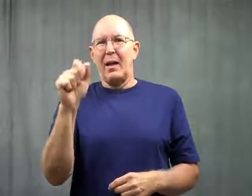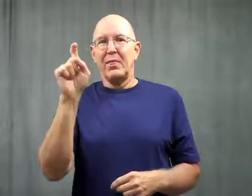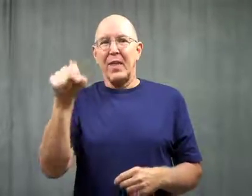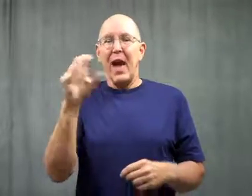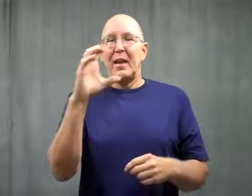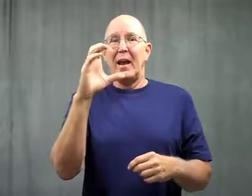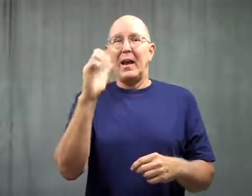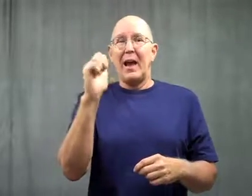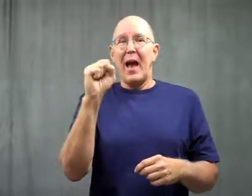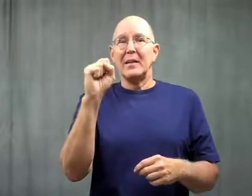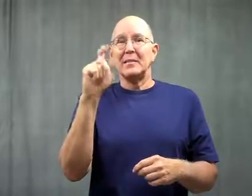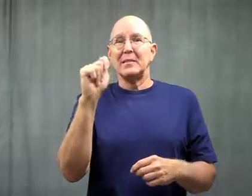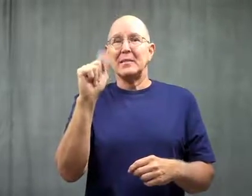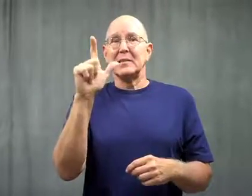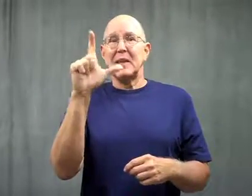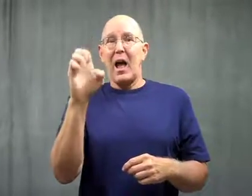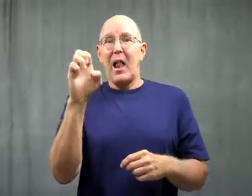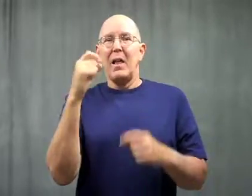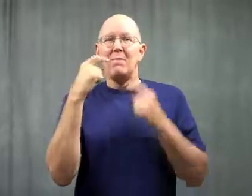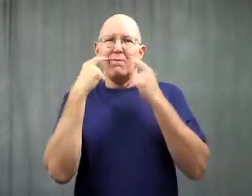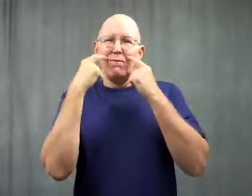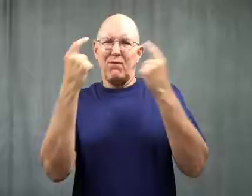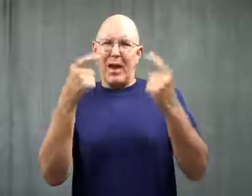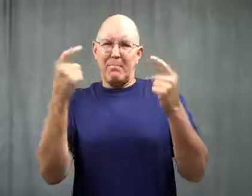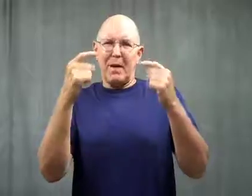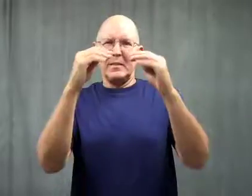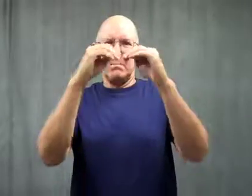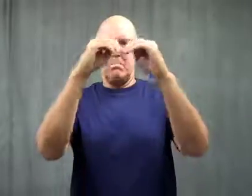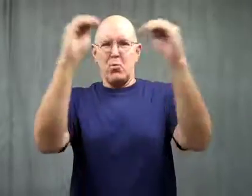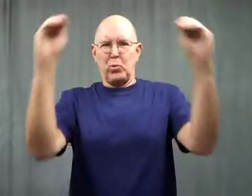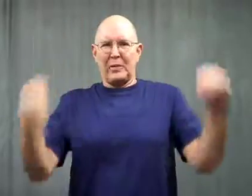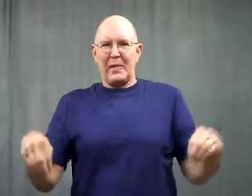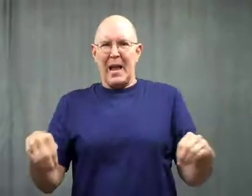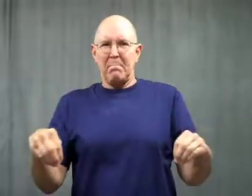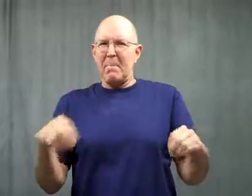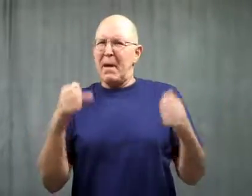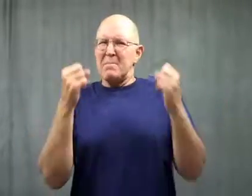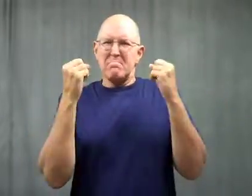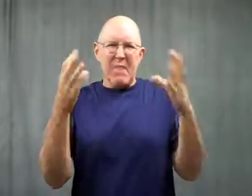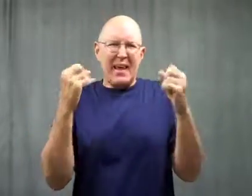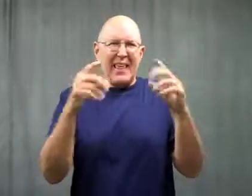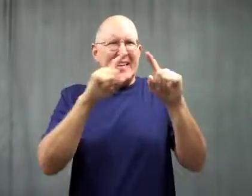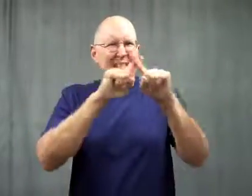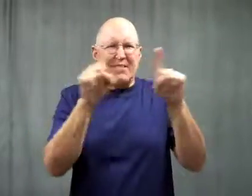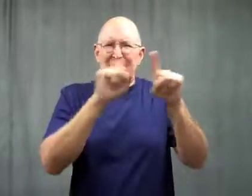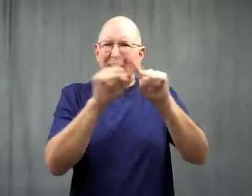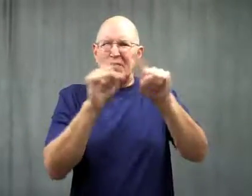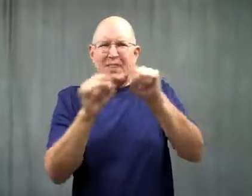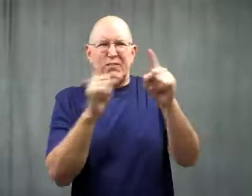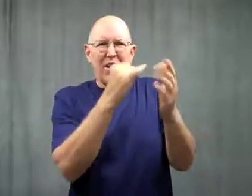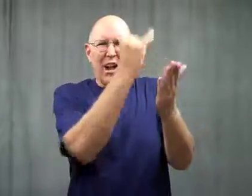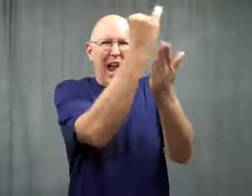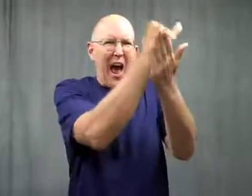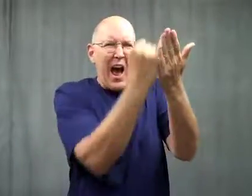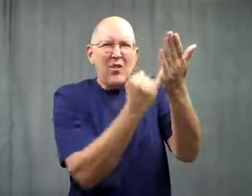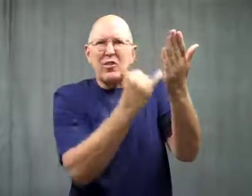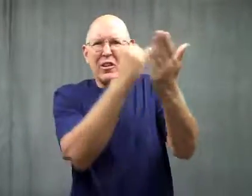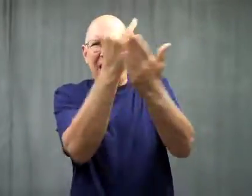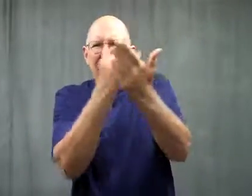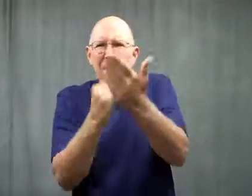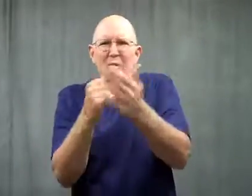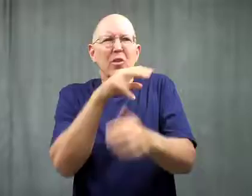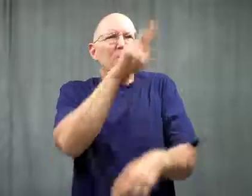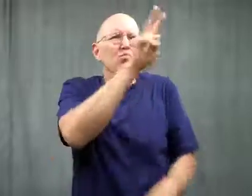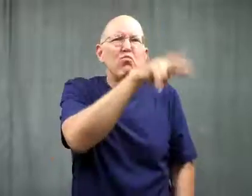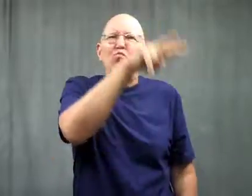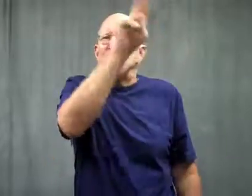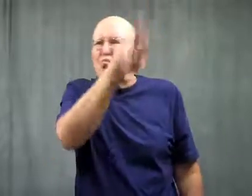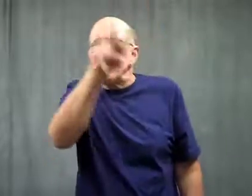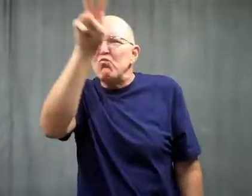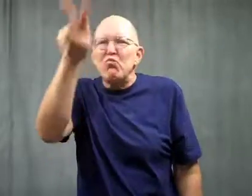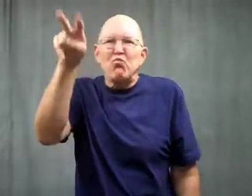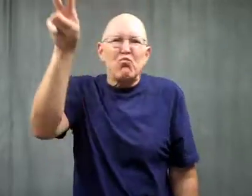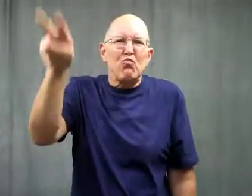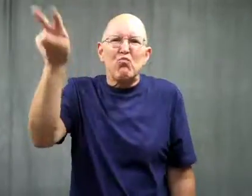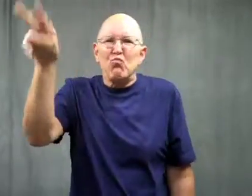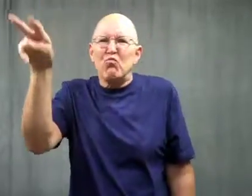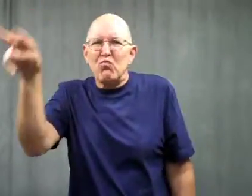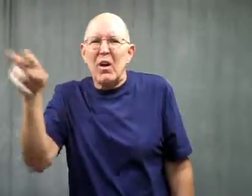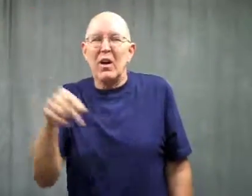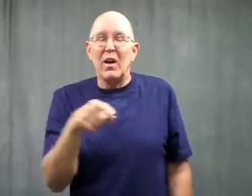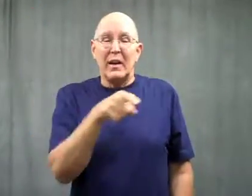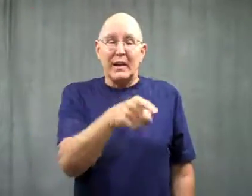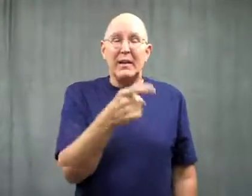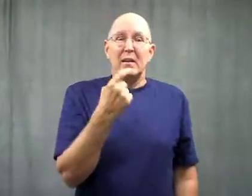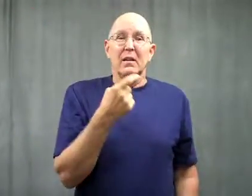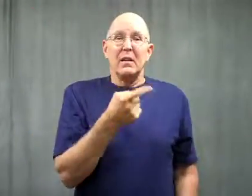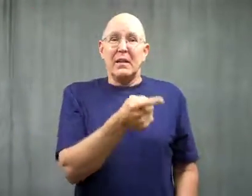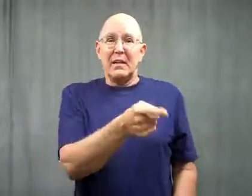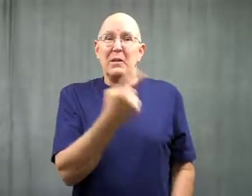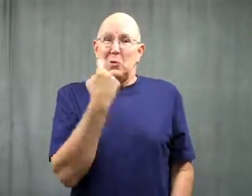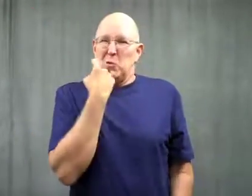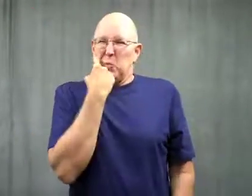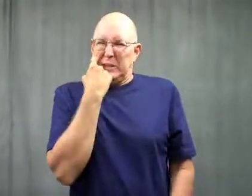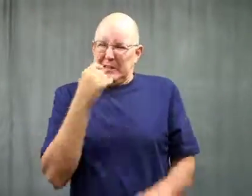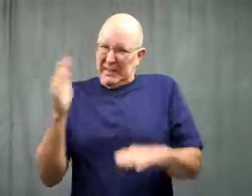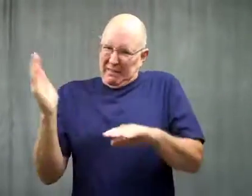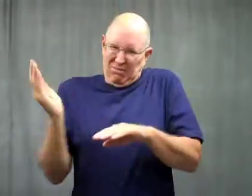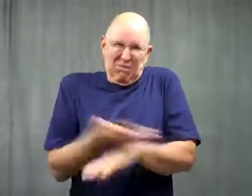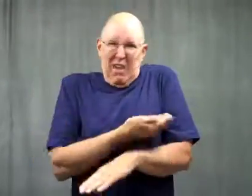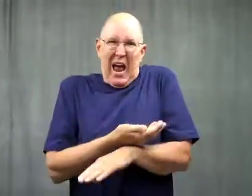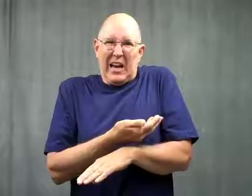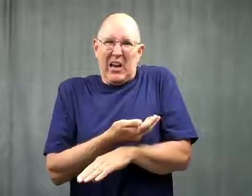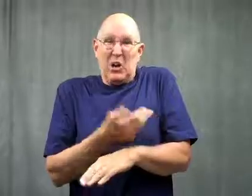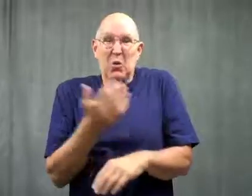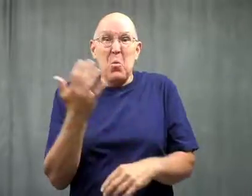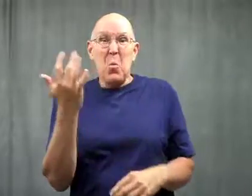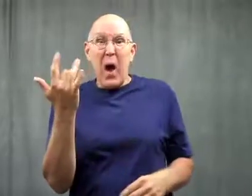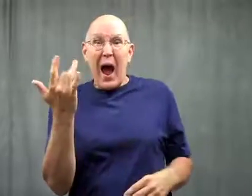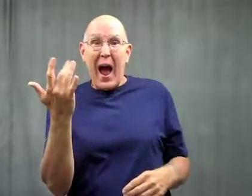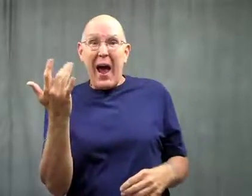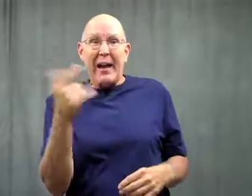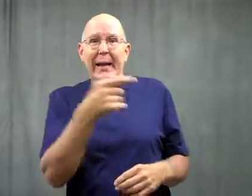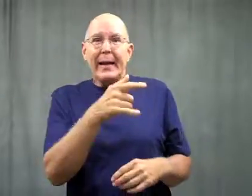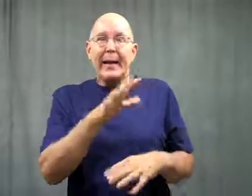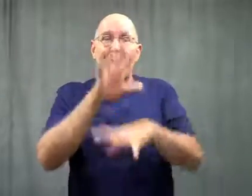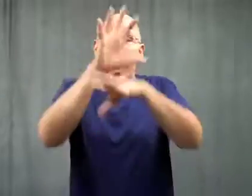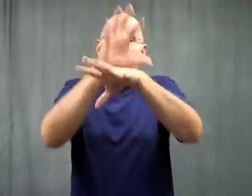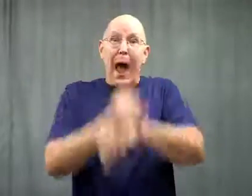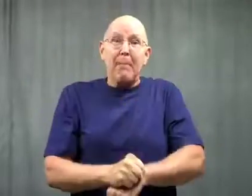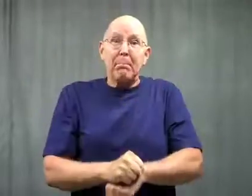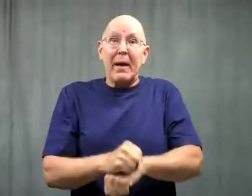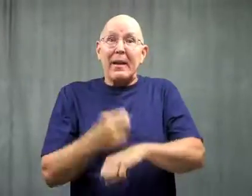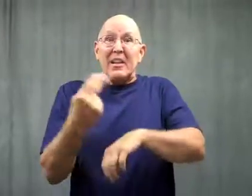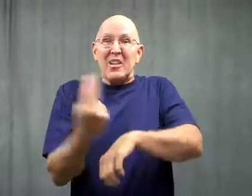The castle is a famous museum with many works of art.